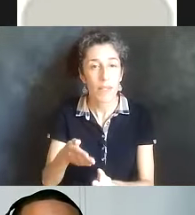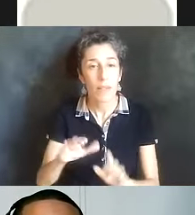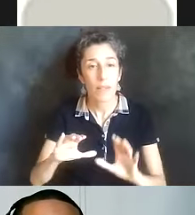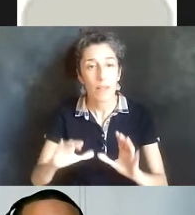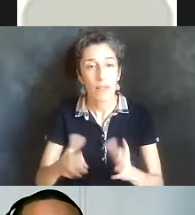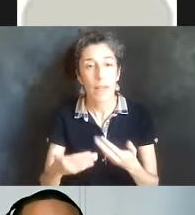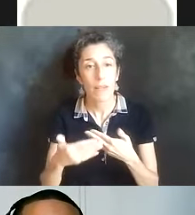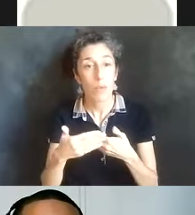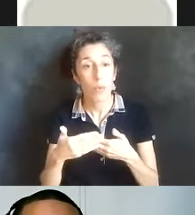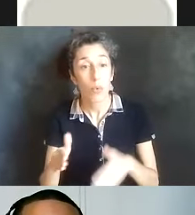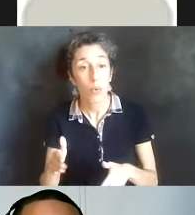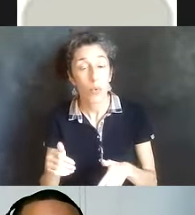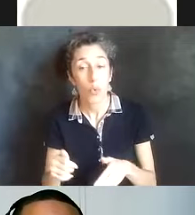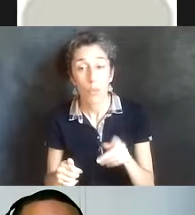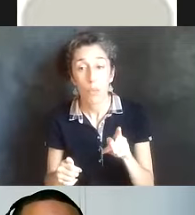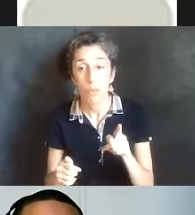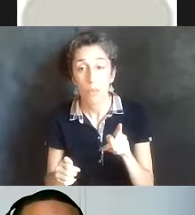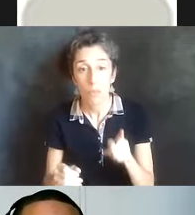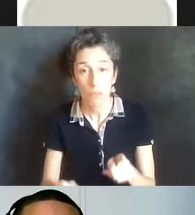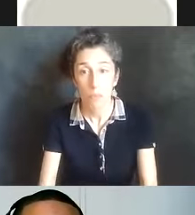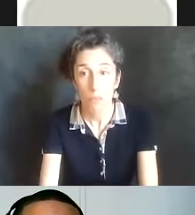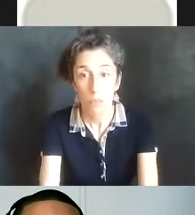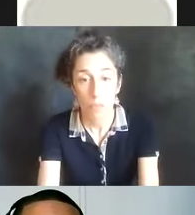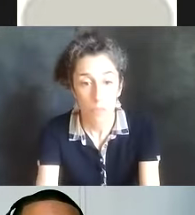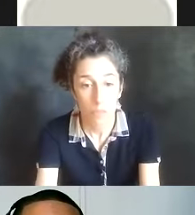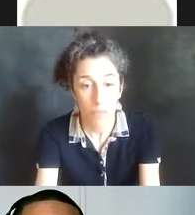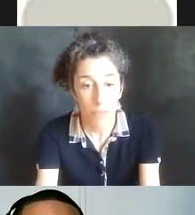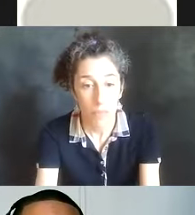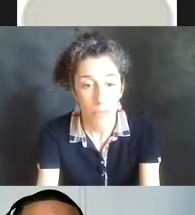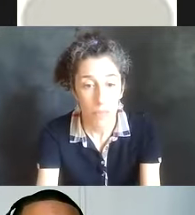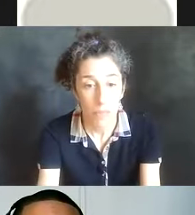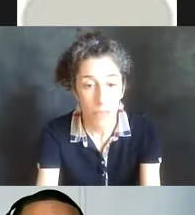Being a college student in America, I've always known I've exercised some sort of privilege,